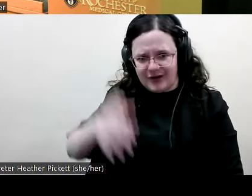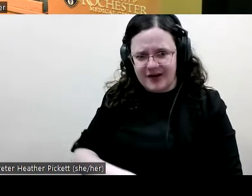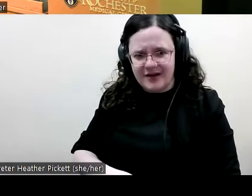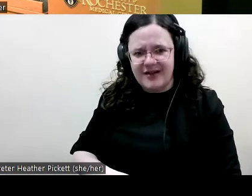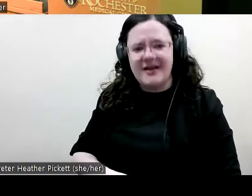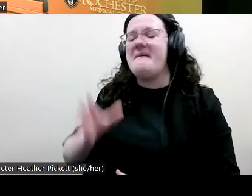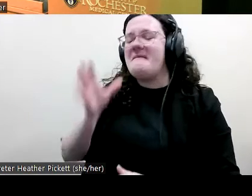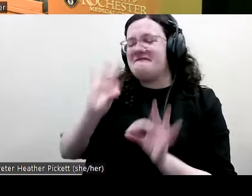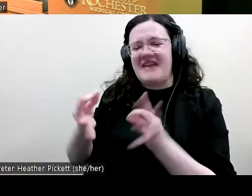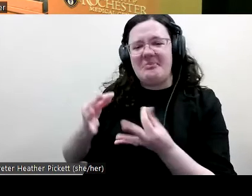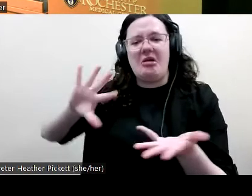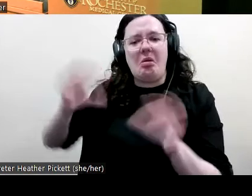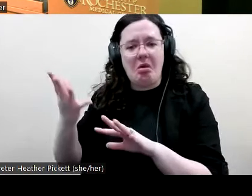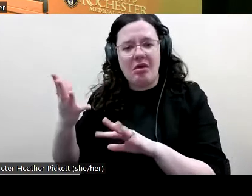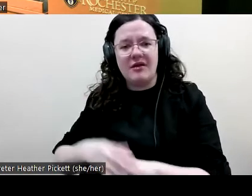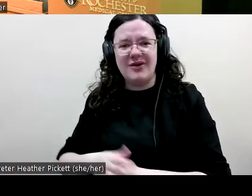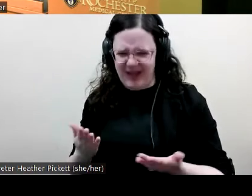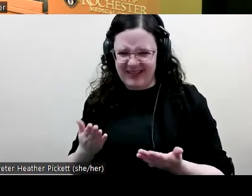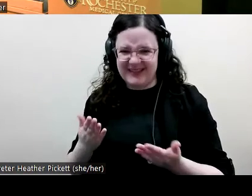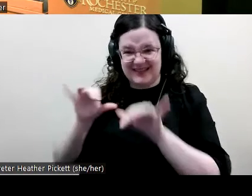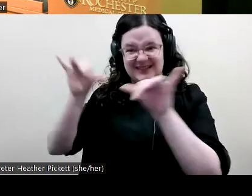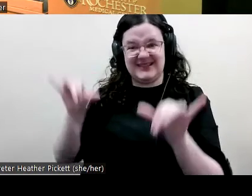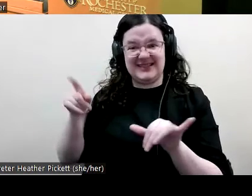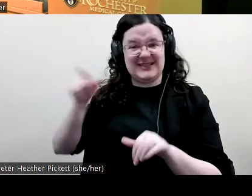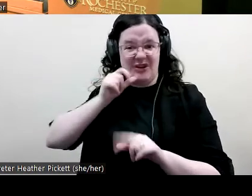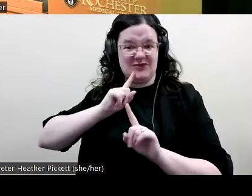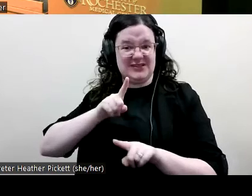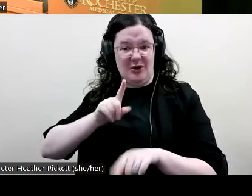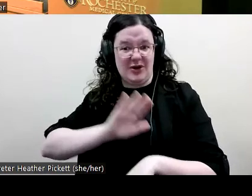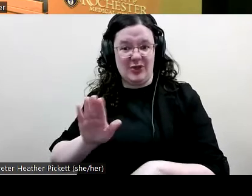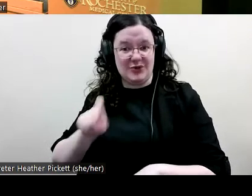to the needs um it's not that the family's dysfunctional it's just that they can't get